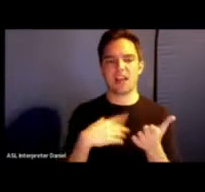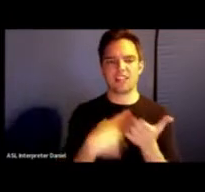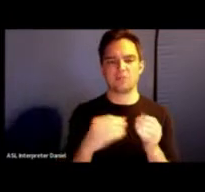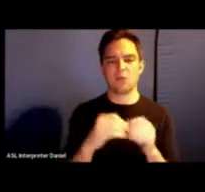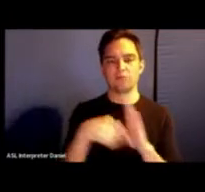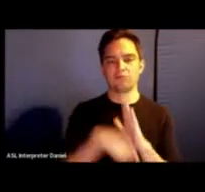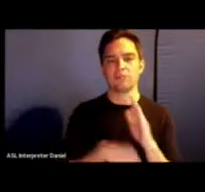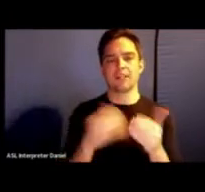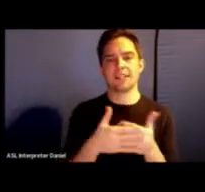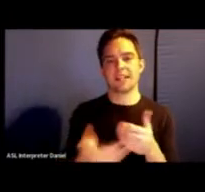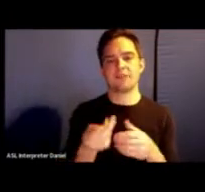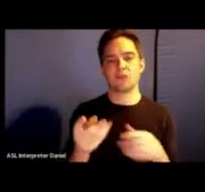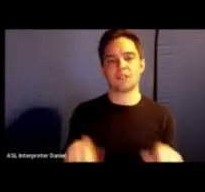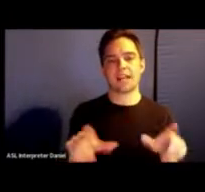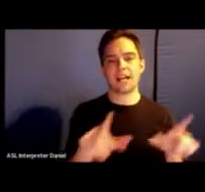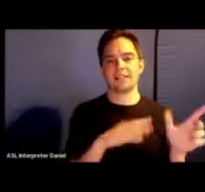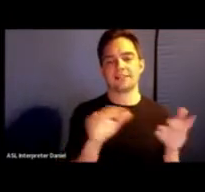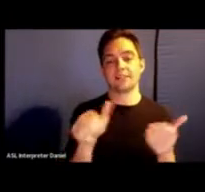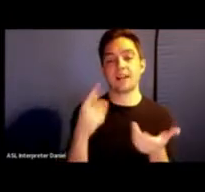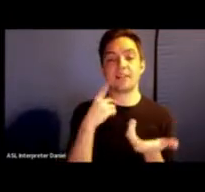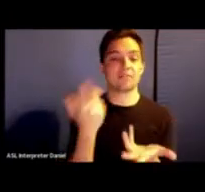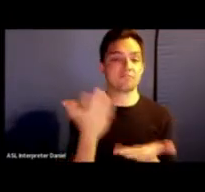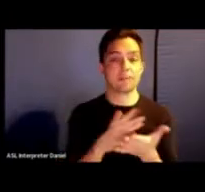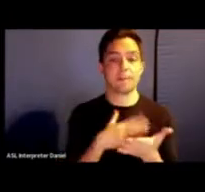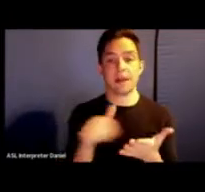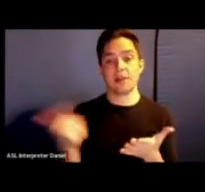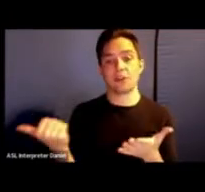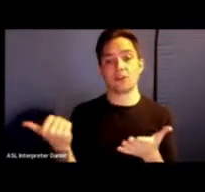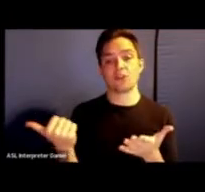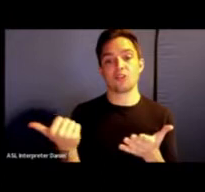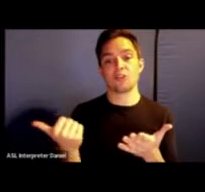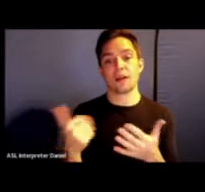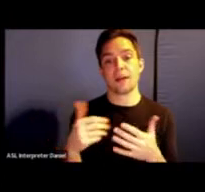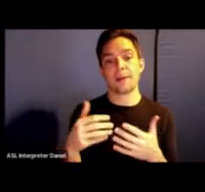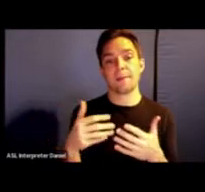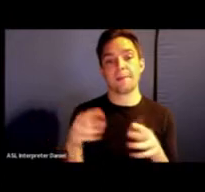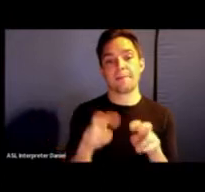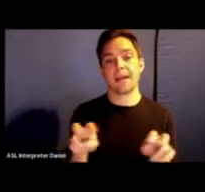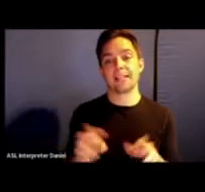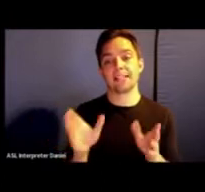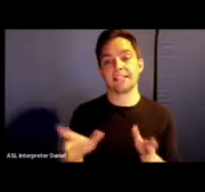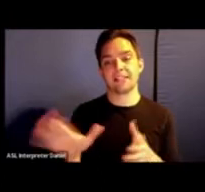next couple of slides. And I think some of my other fellow panelists will also be discussing it. But just think of